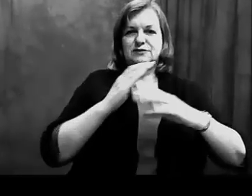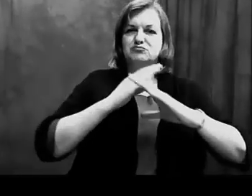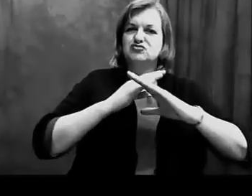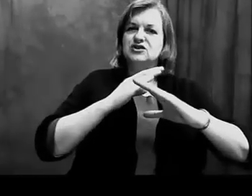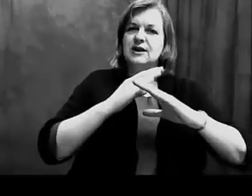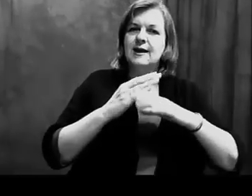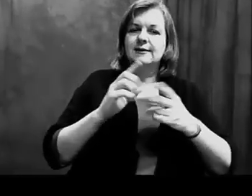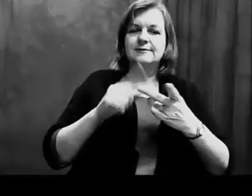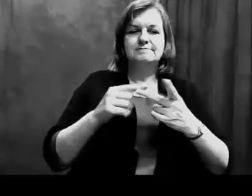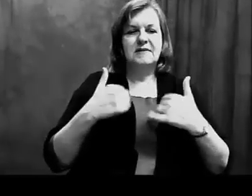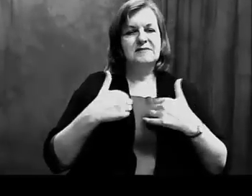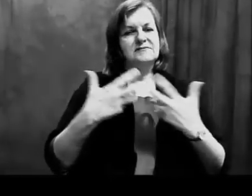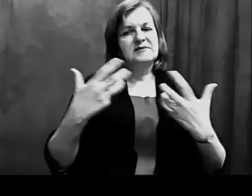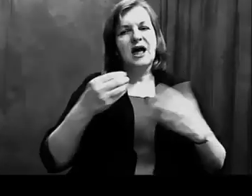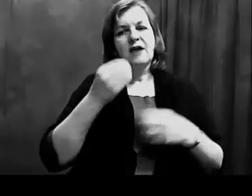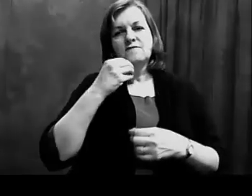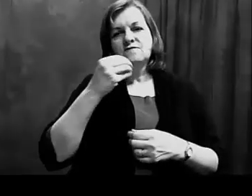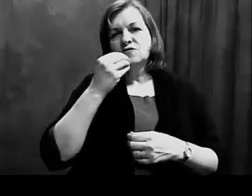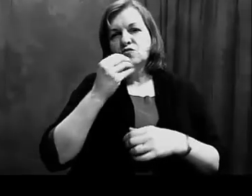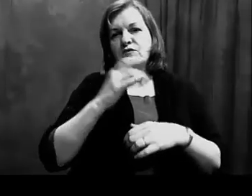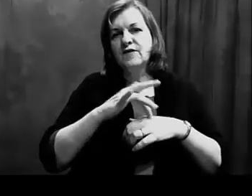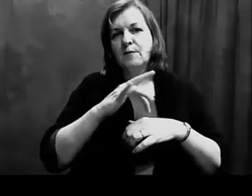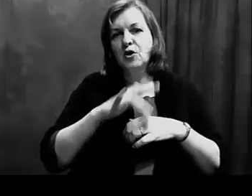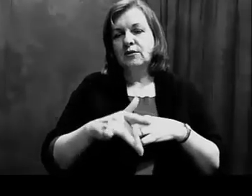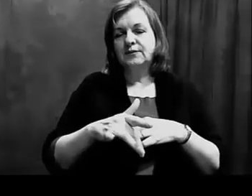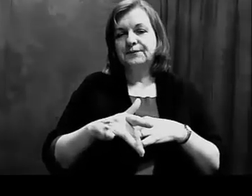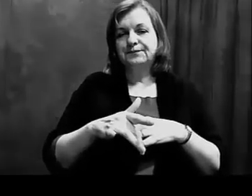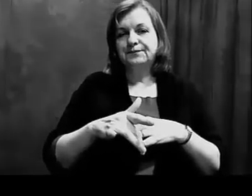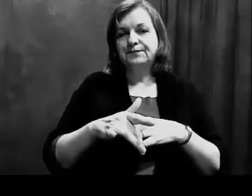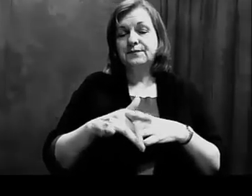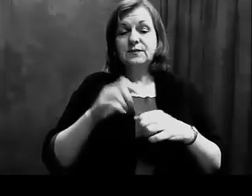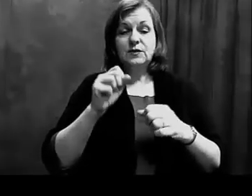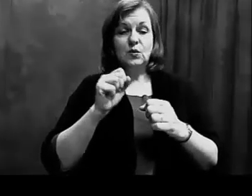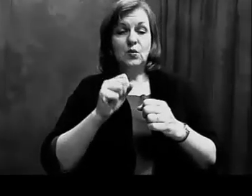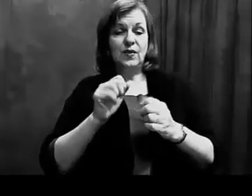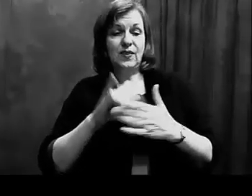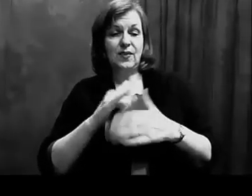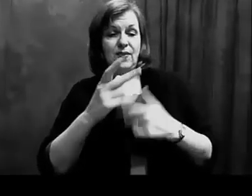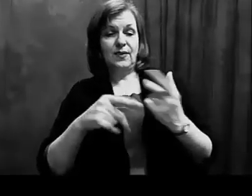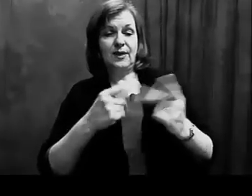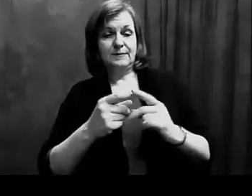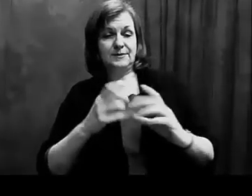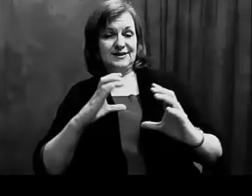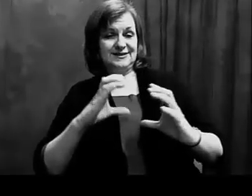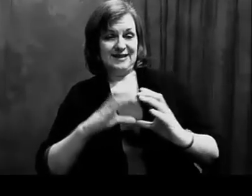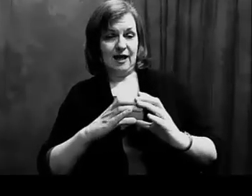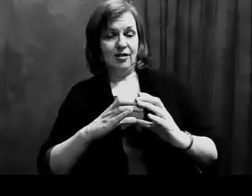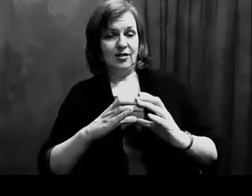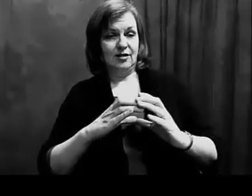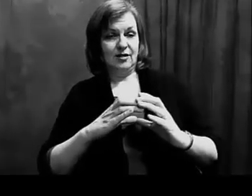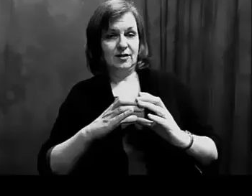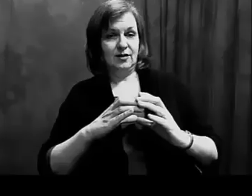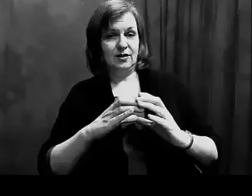and it's in a protected environment it's got a lot of food associated with it -- this cell with this design is going to do significantly